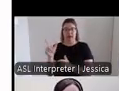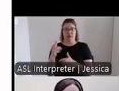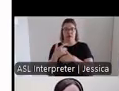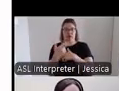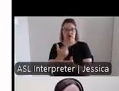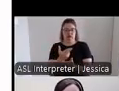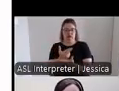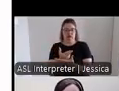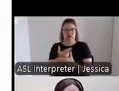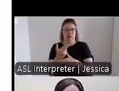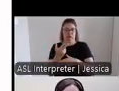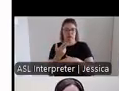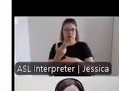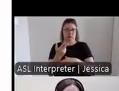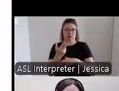Next slide, please.